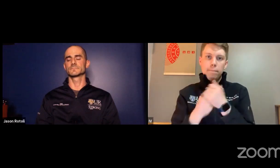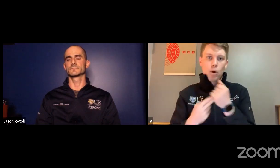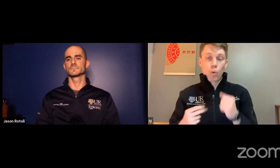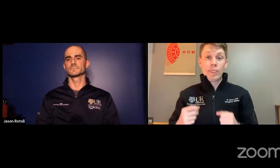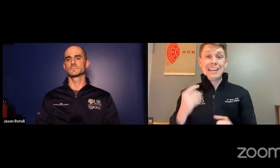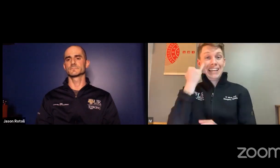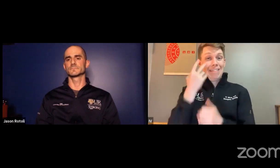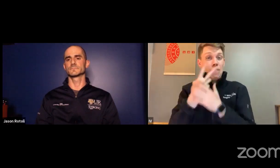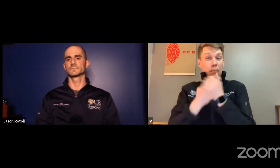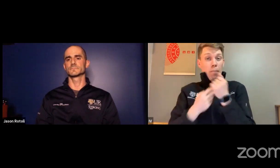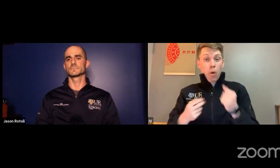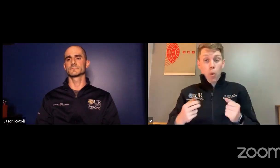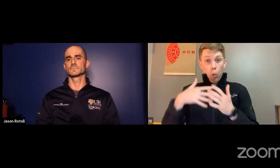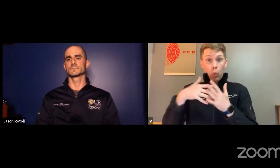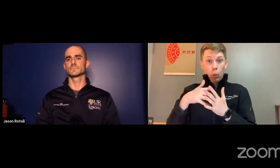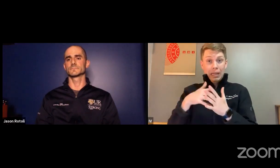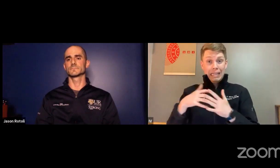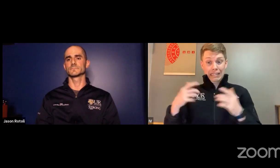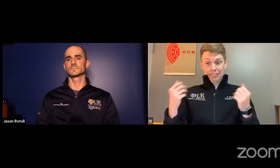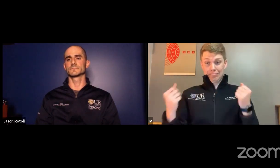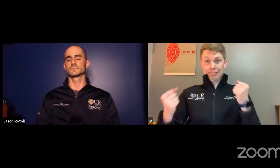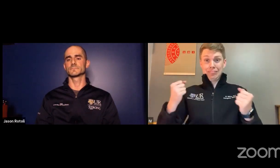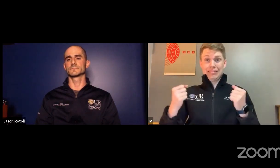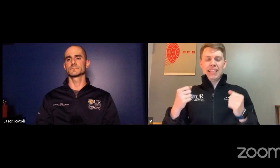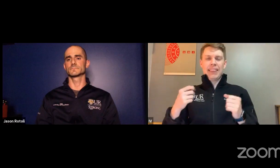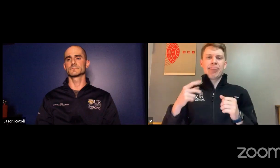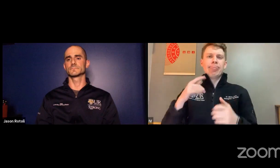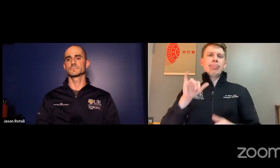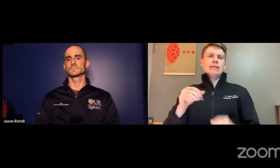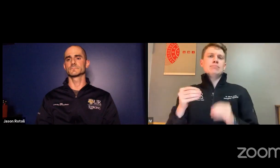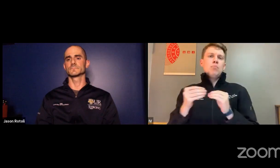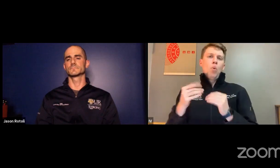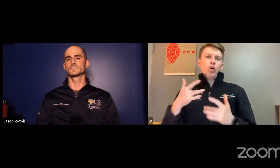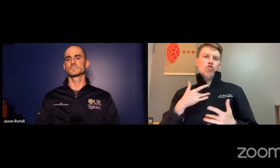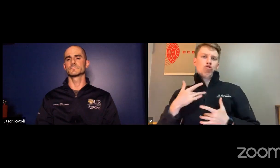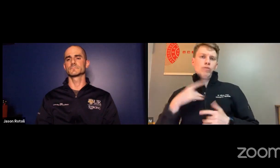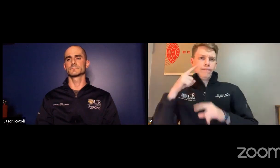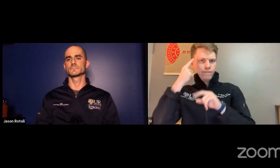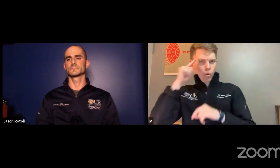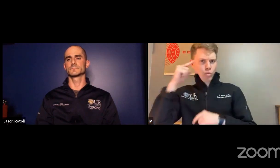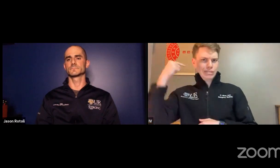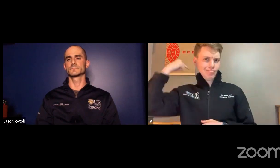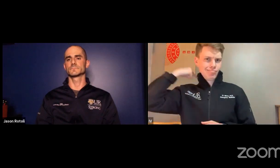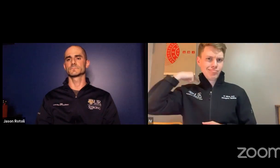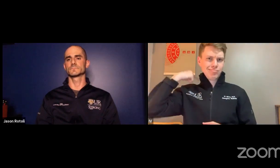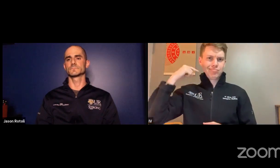So it may be for example the right side has all range of motion whereas the left side